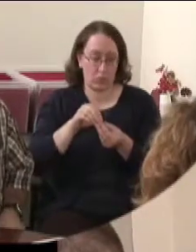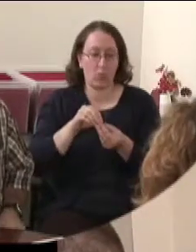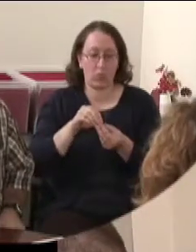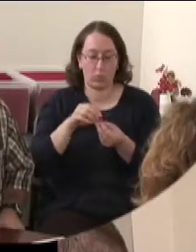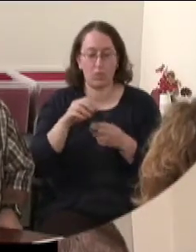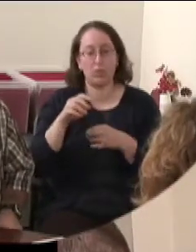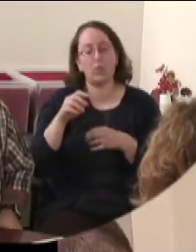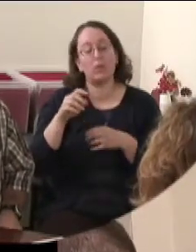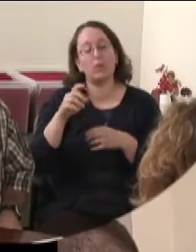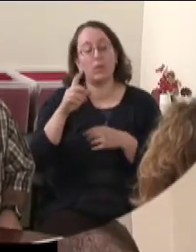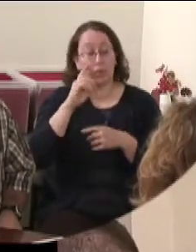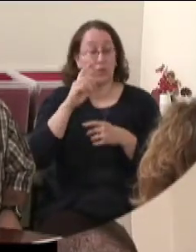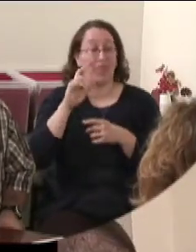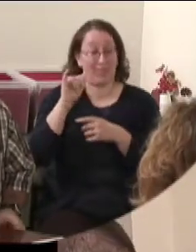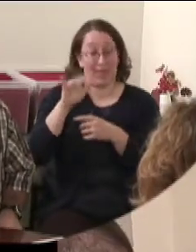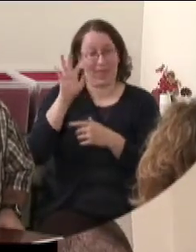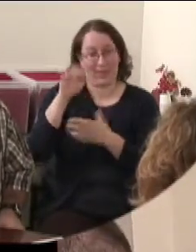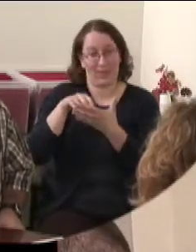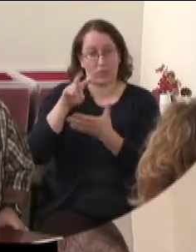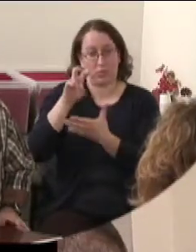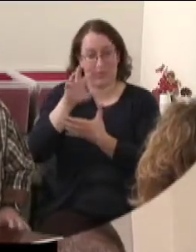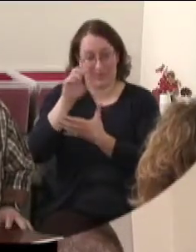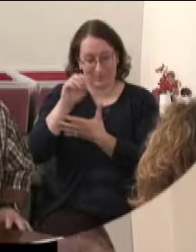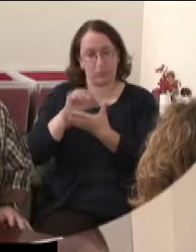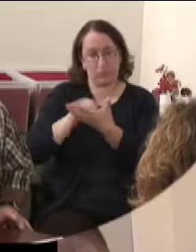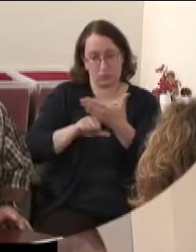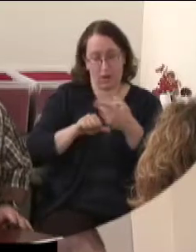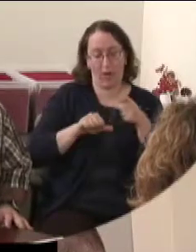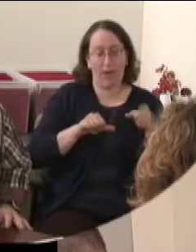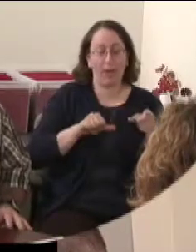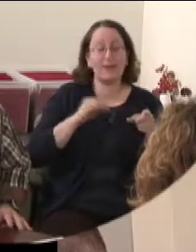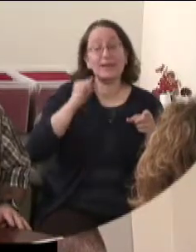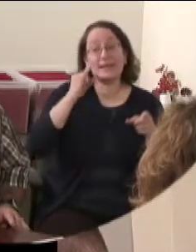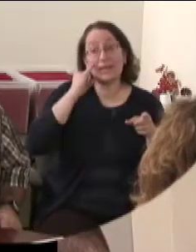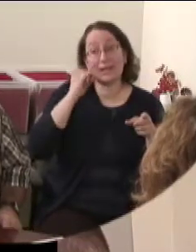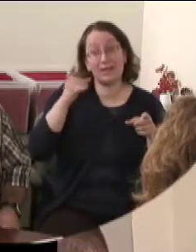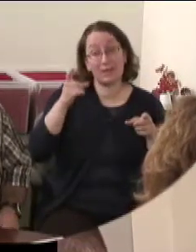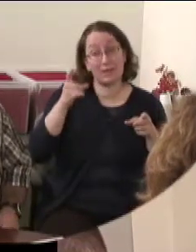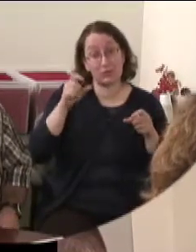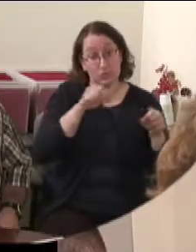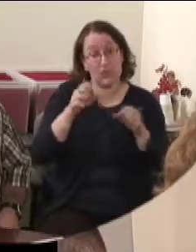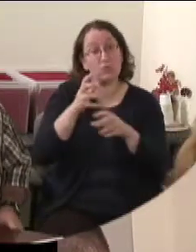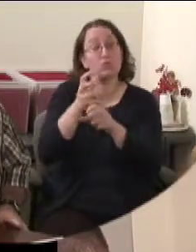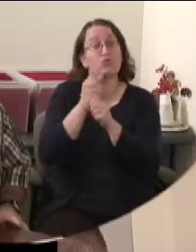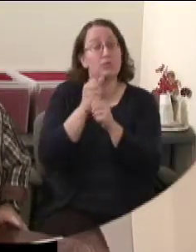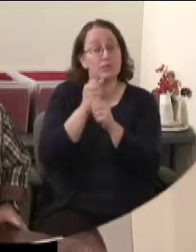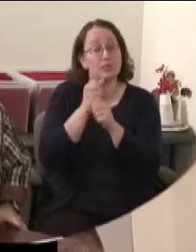And subtracting that, if she is able to receive approval